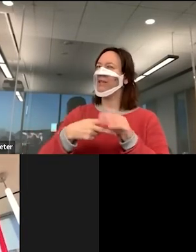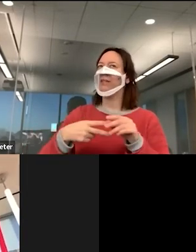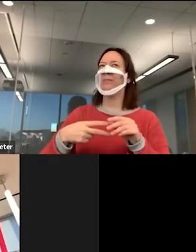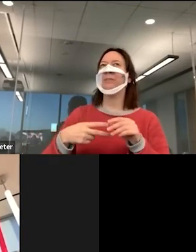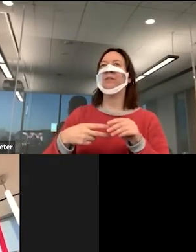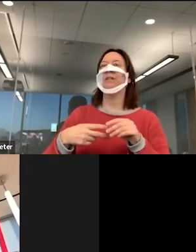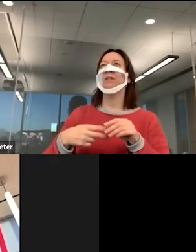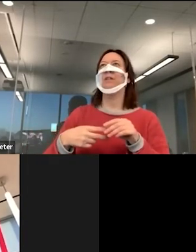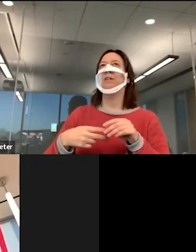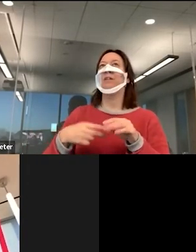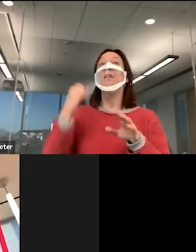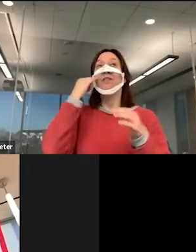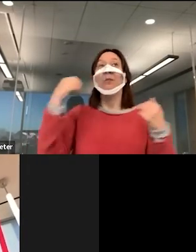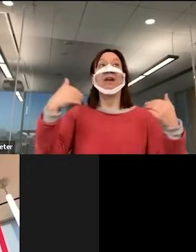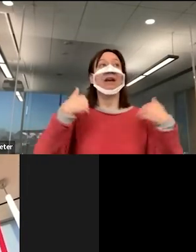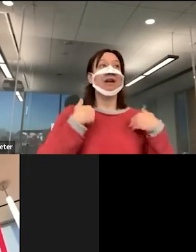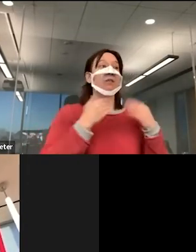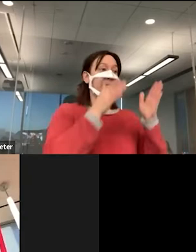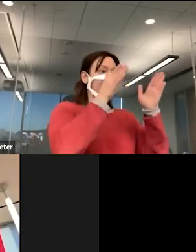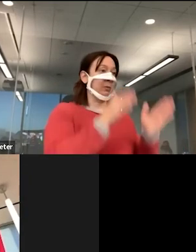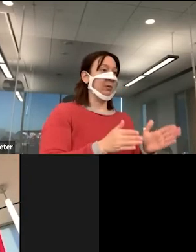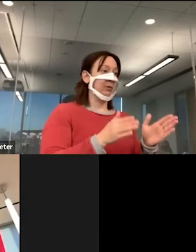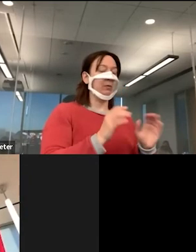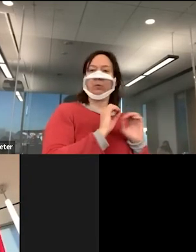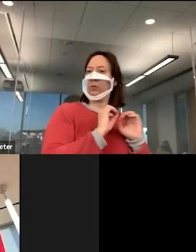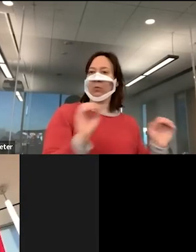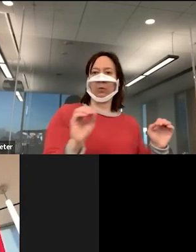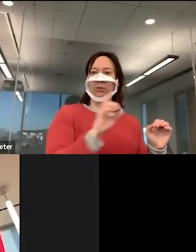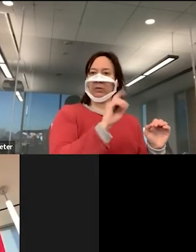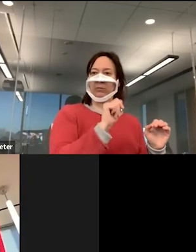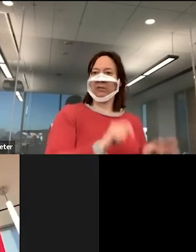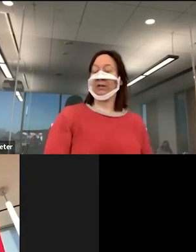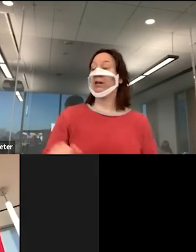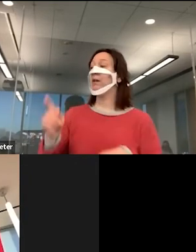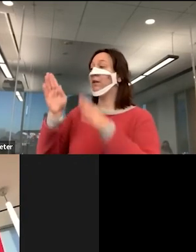have an able-bodied person sitting there and a person with a disability and they're both equally